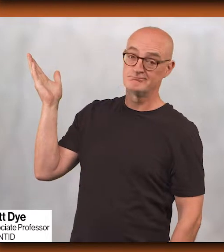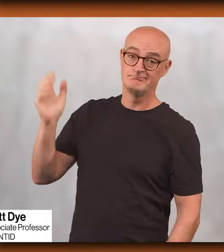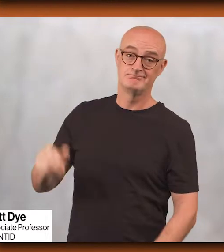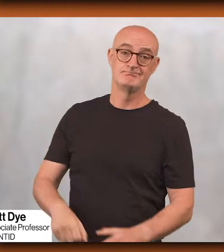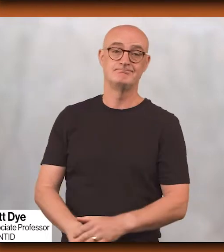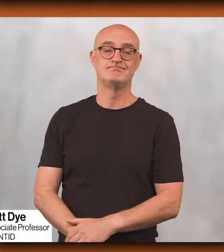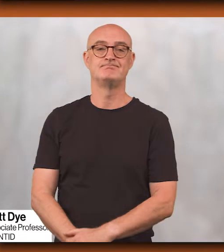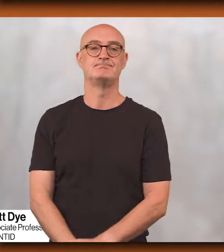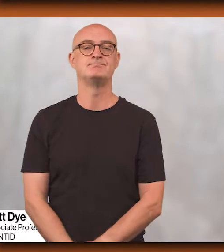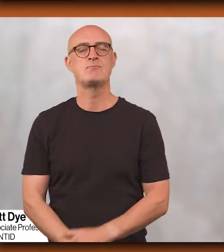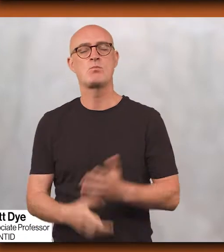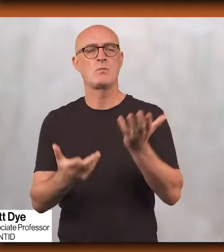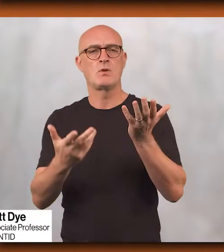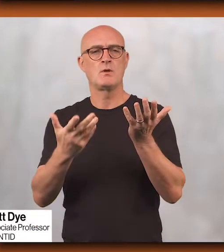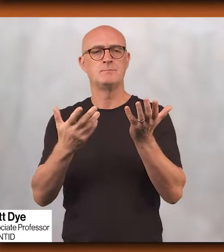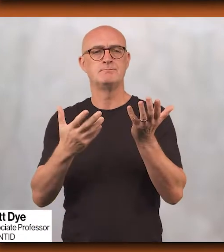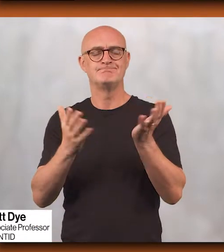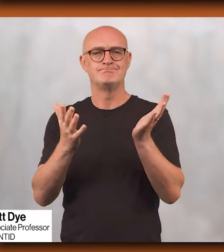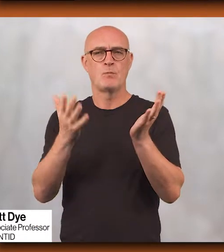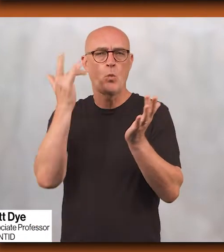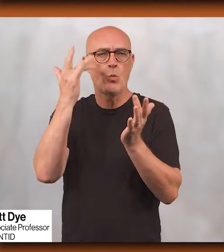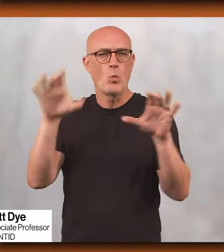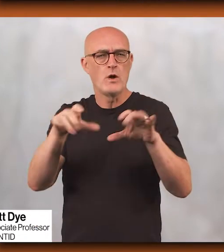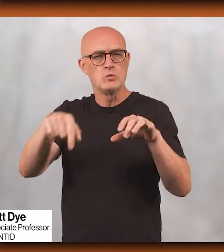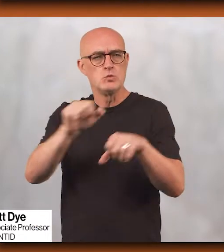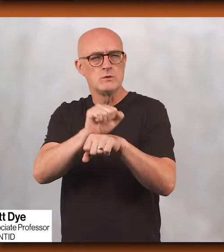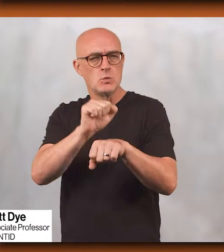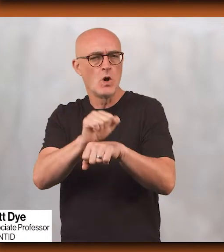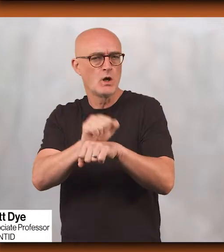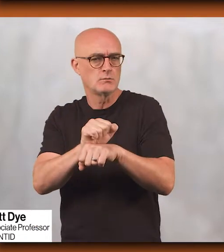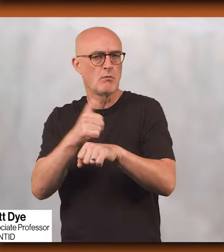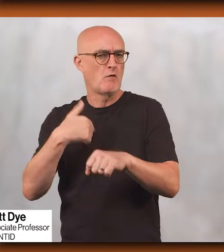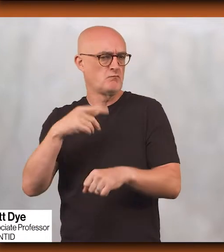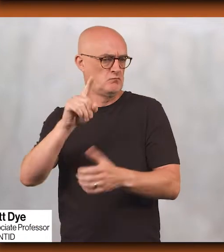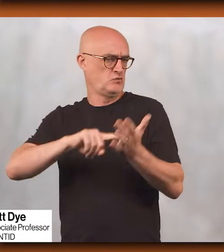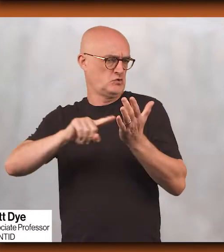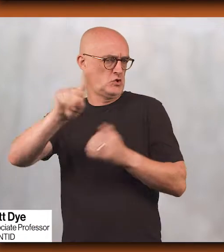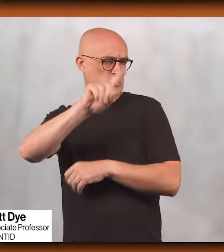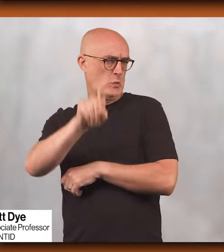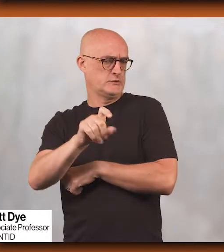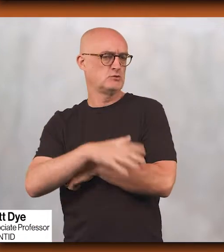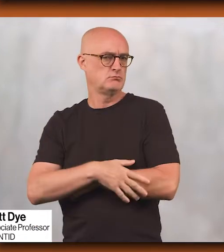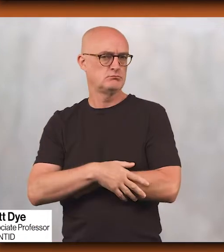so the motivation behind this work is this research question-- how do humans articulatory